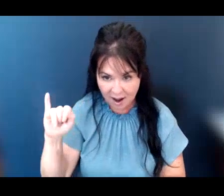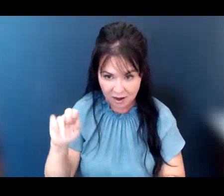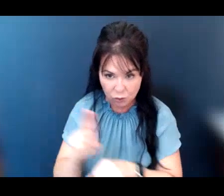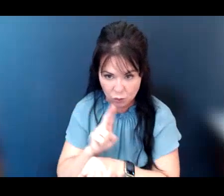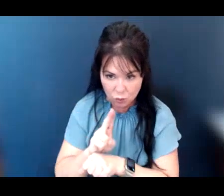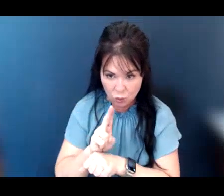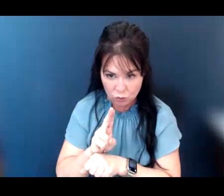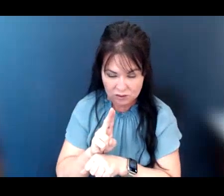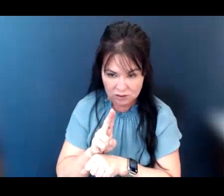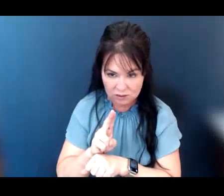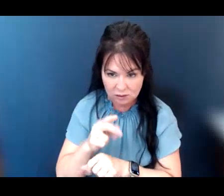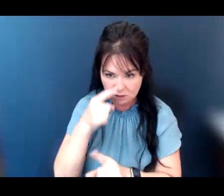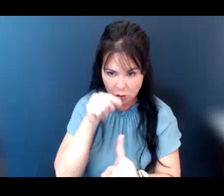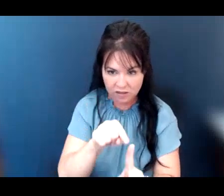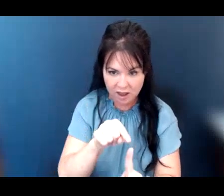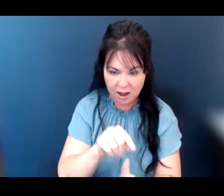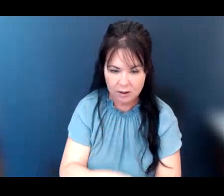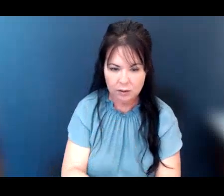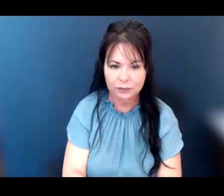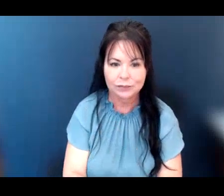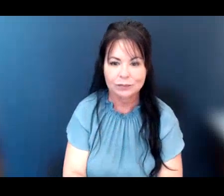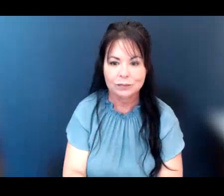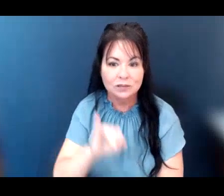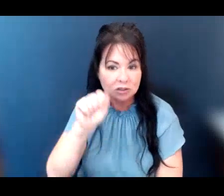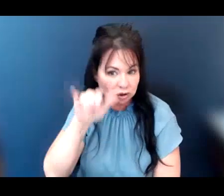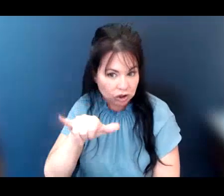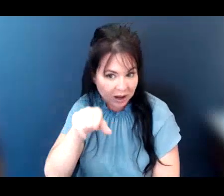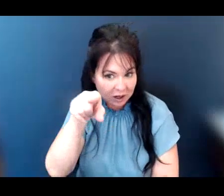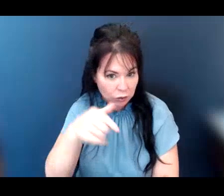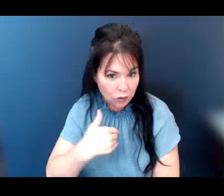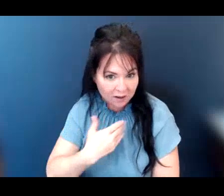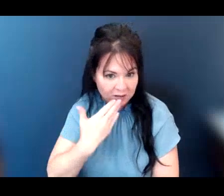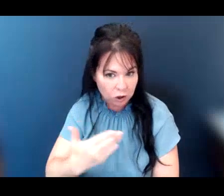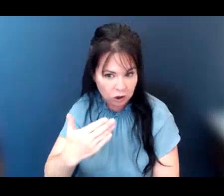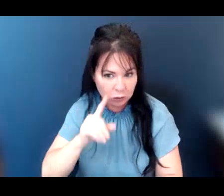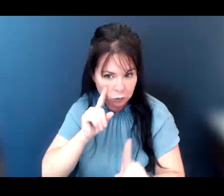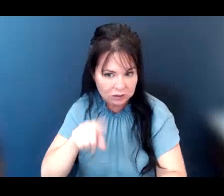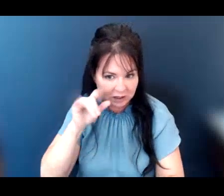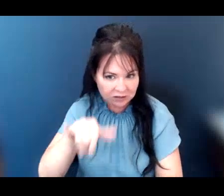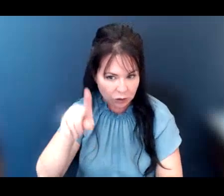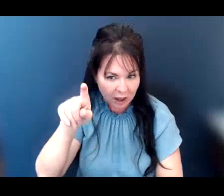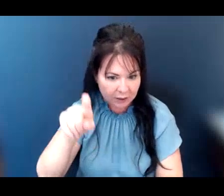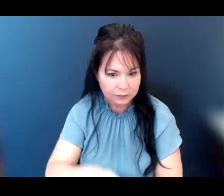Thank you, Marlene. It sounds like, Jay, do you have a good response to that? Sure. This is Jay.